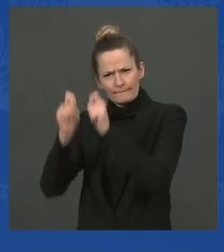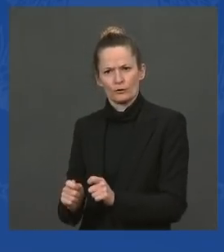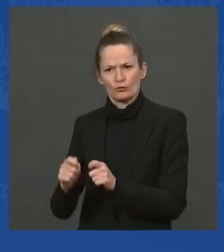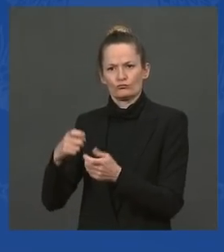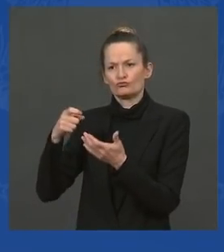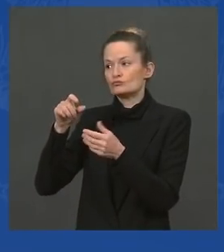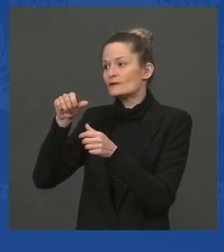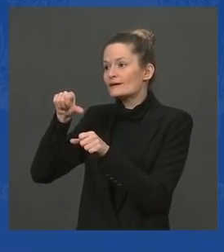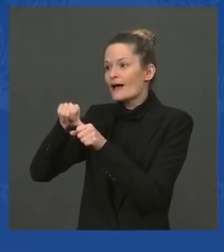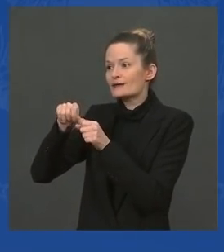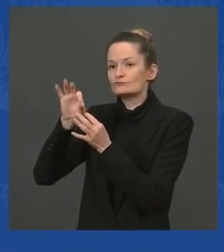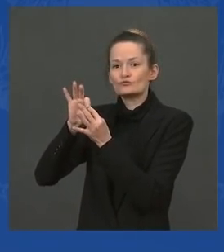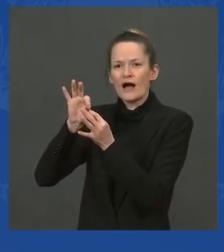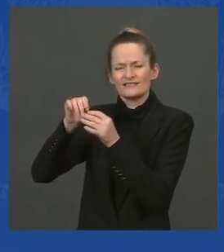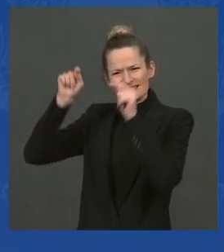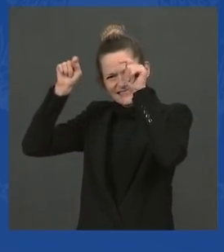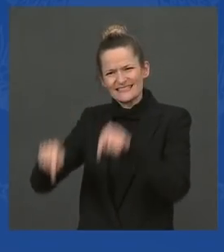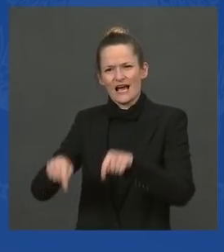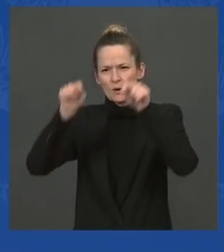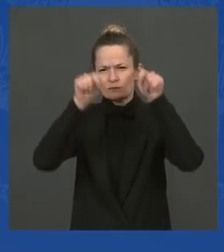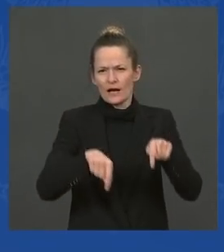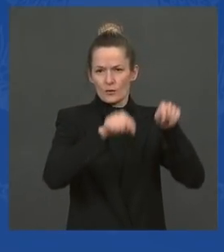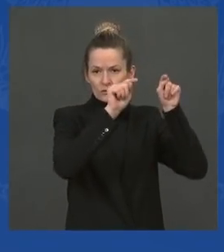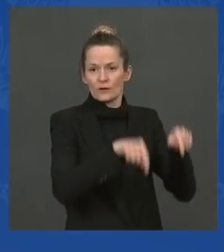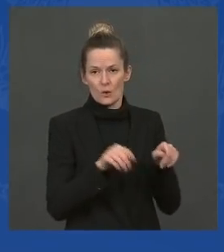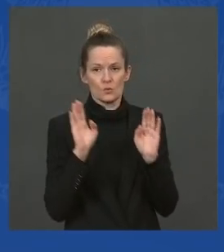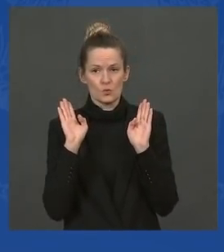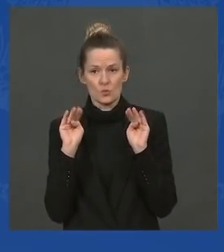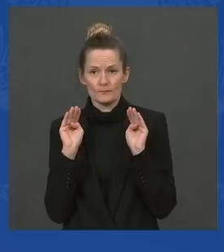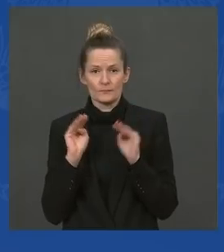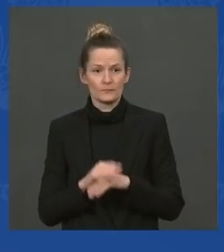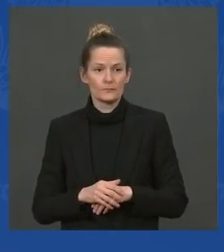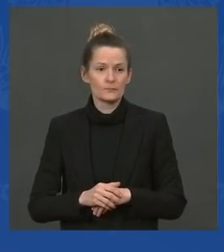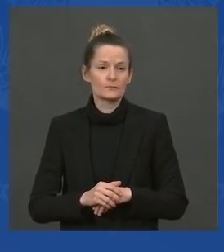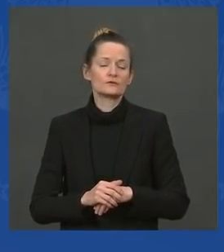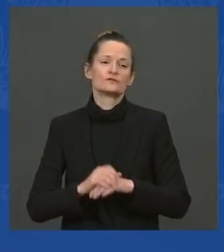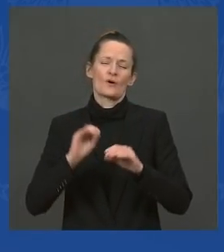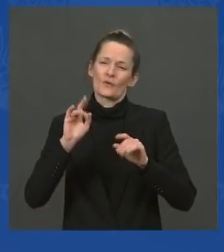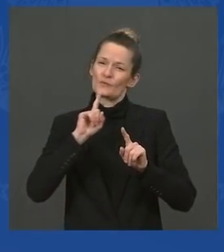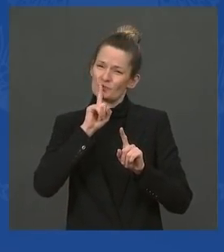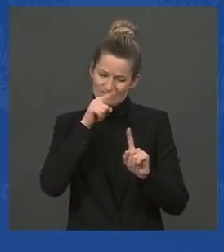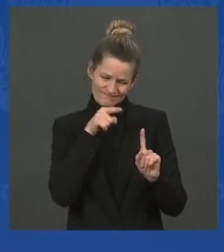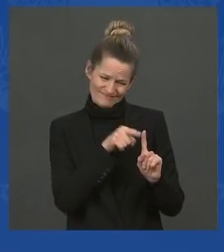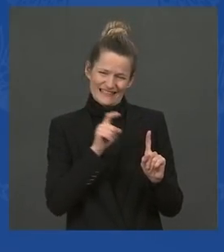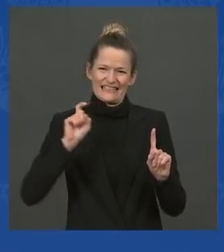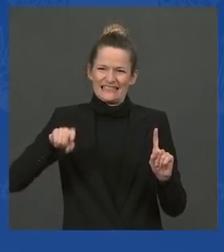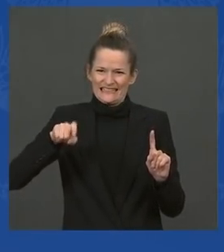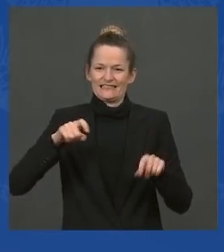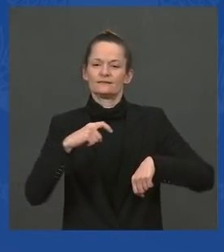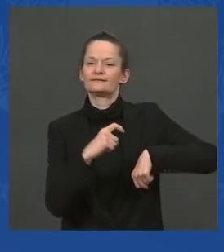Instead, we're taking action. The big part of the –- of the reason Americans are facing high gas prices